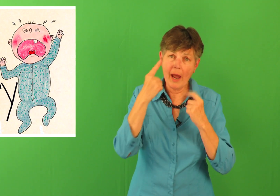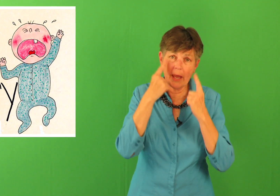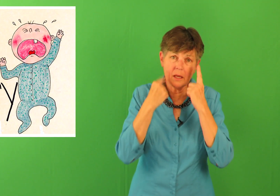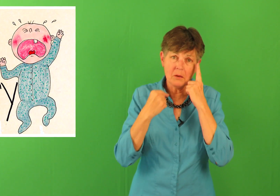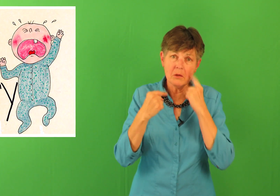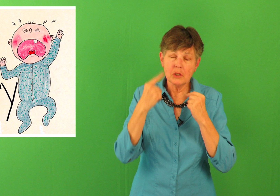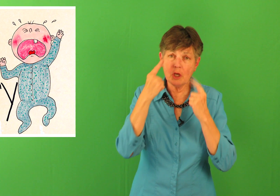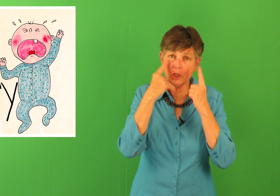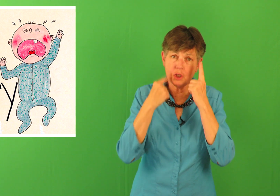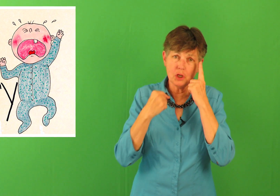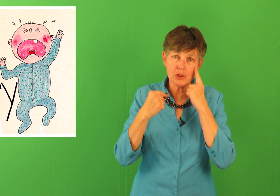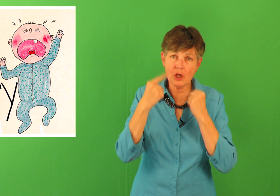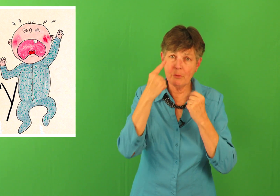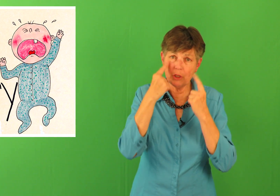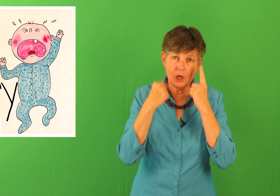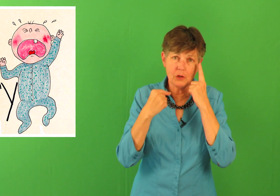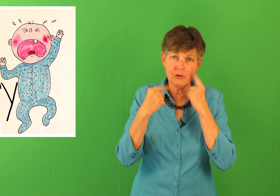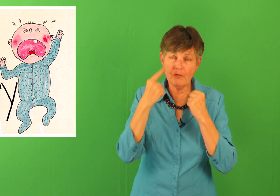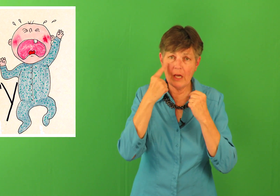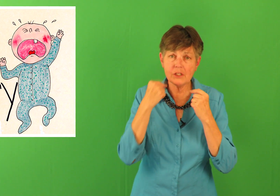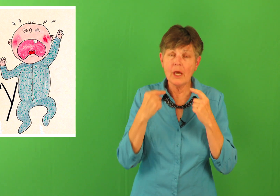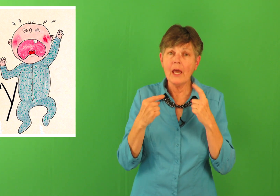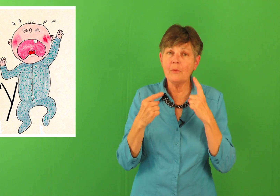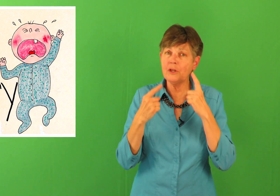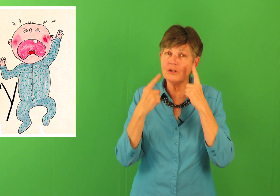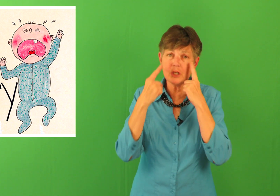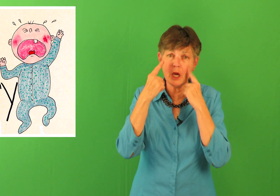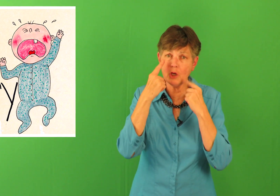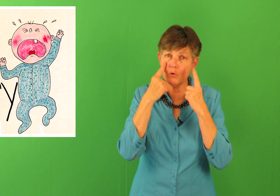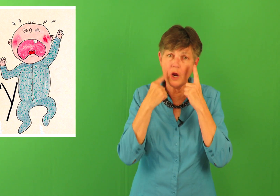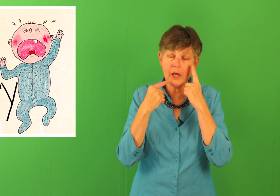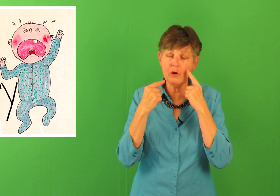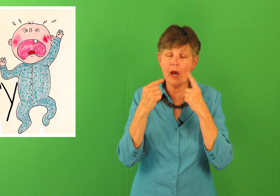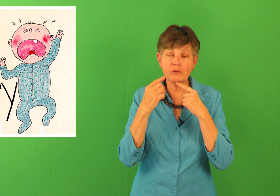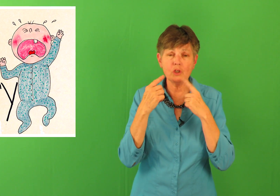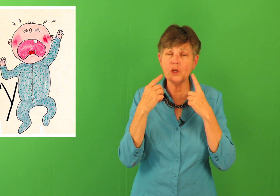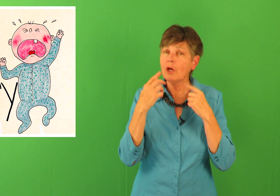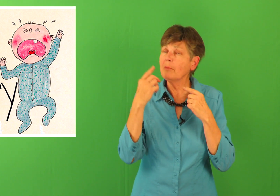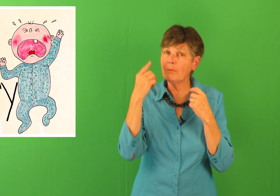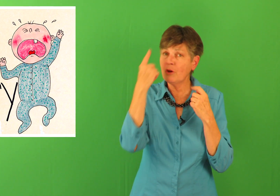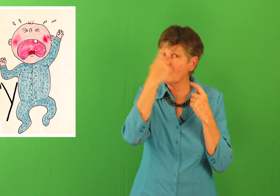so tears coming down your face and when you sign cry you have to remember your